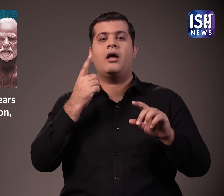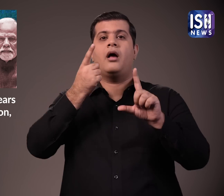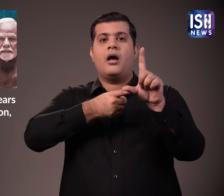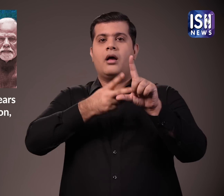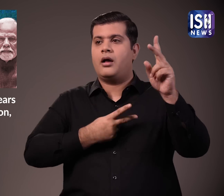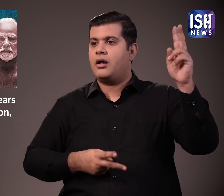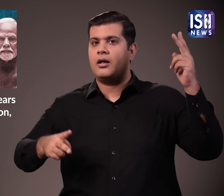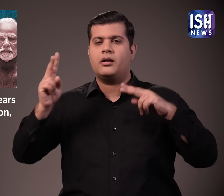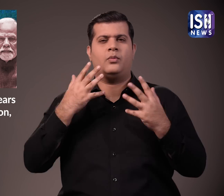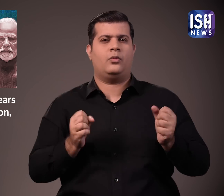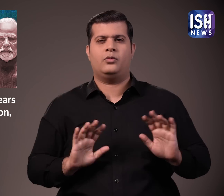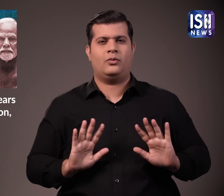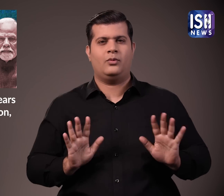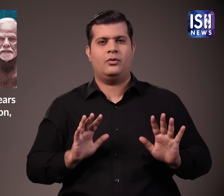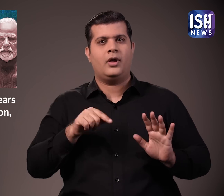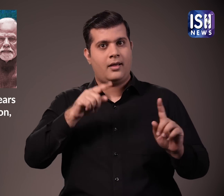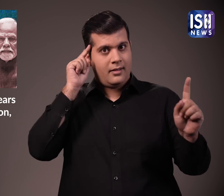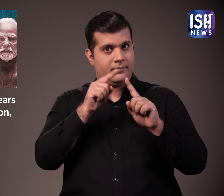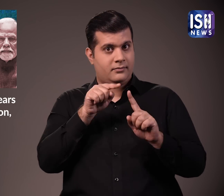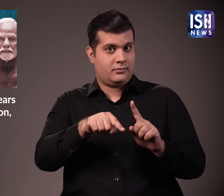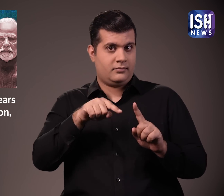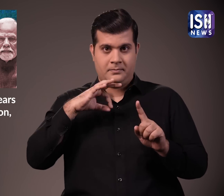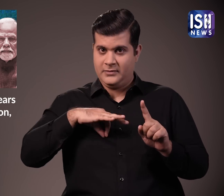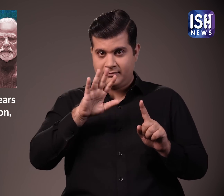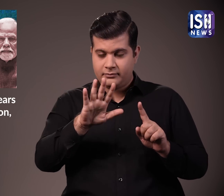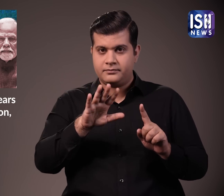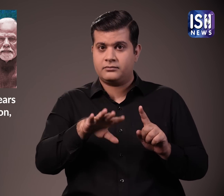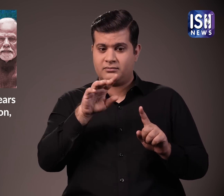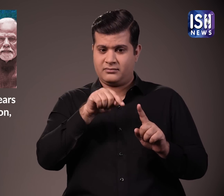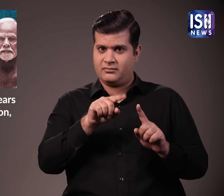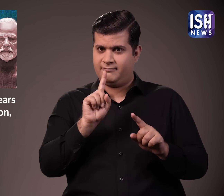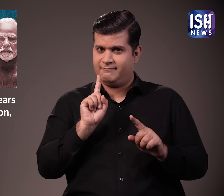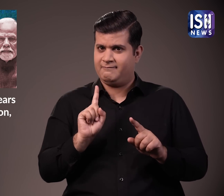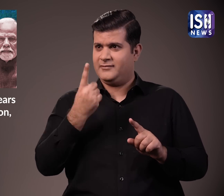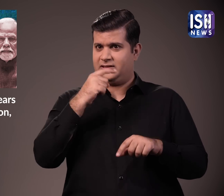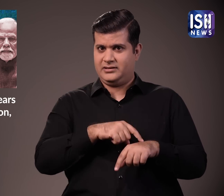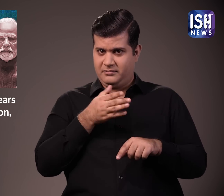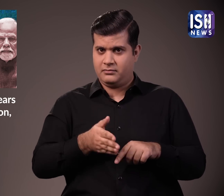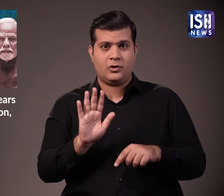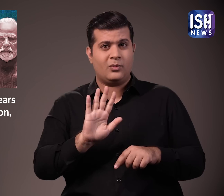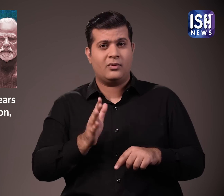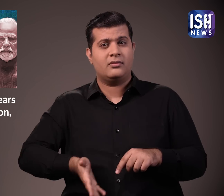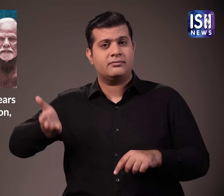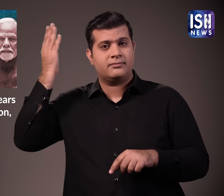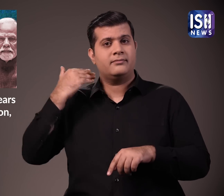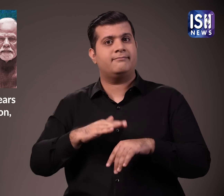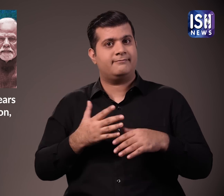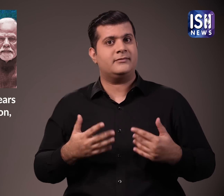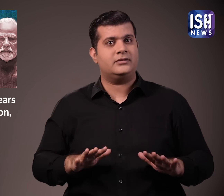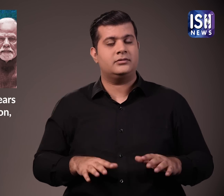The aim of the proposal is that polls should not be held in different years. This isn’t the first time; it has been done before.